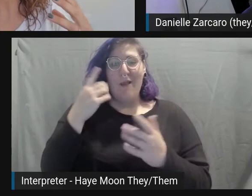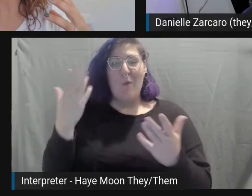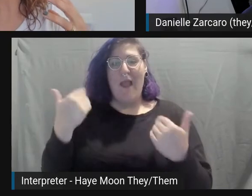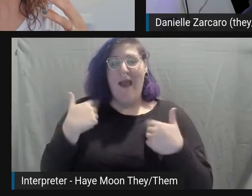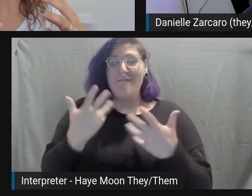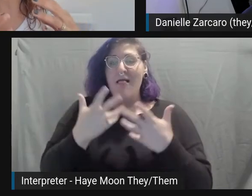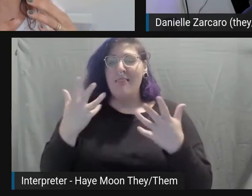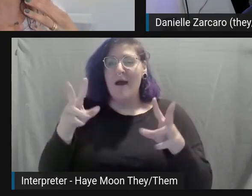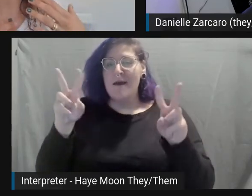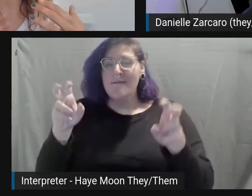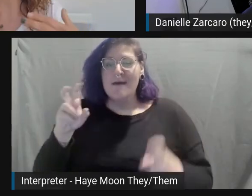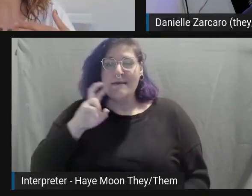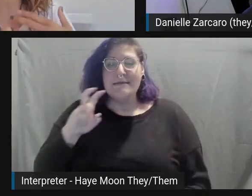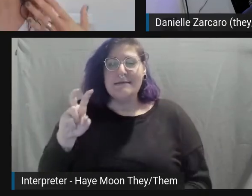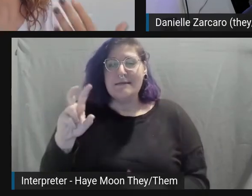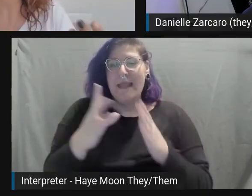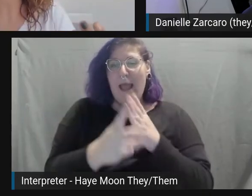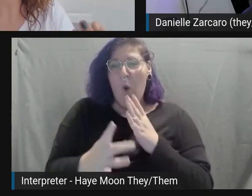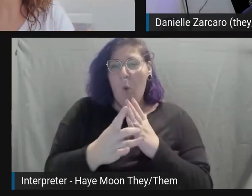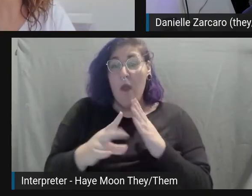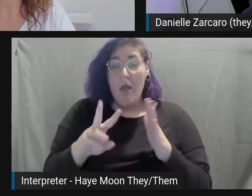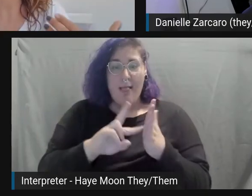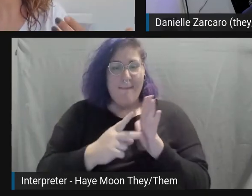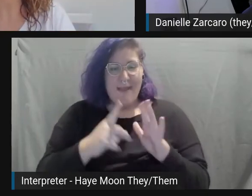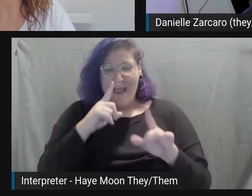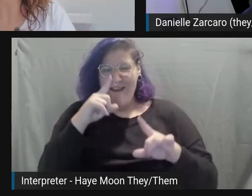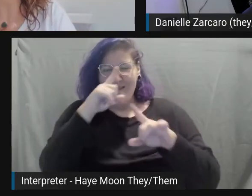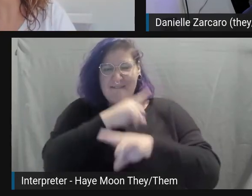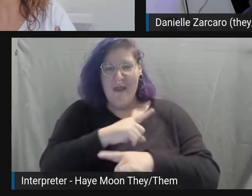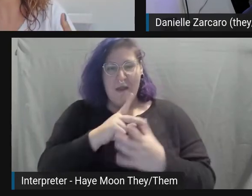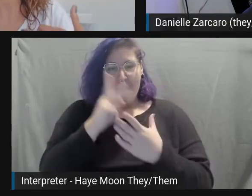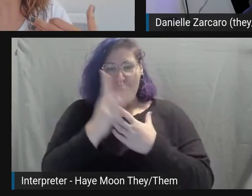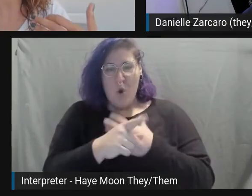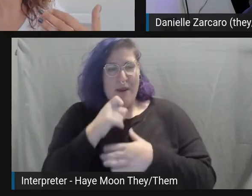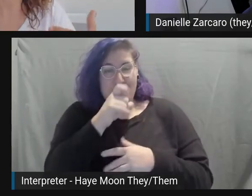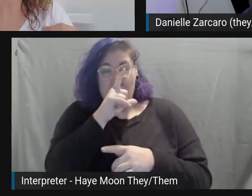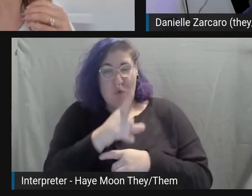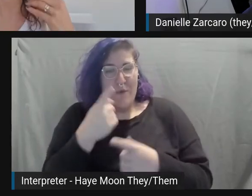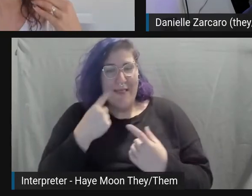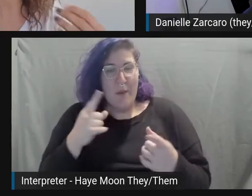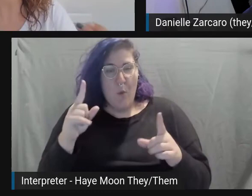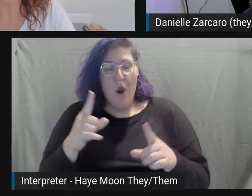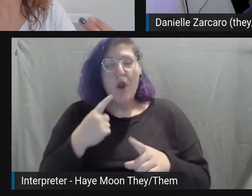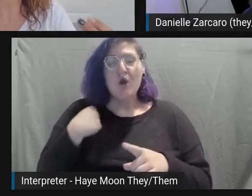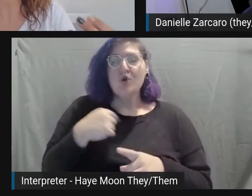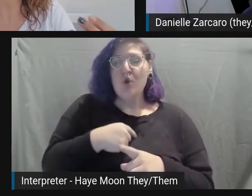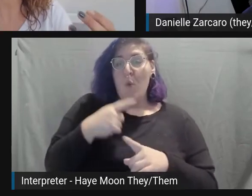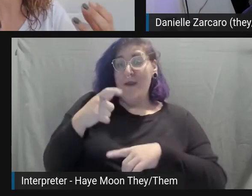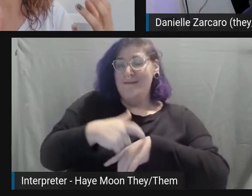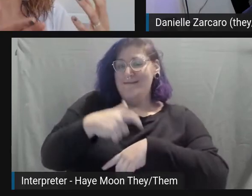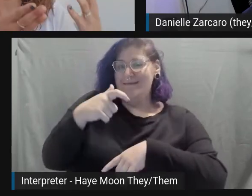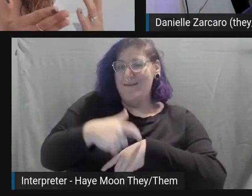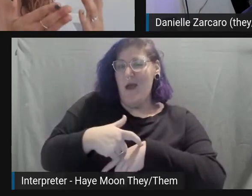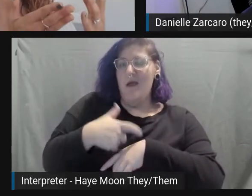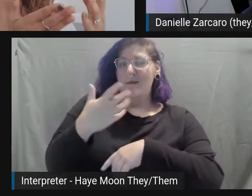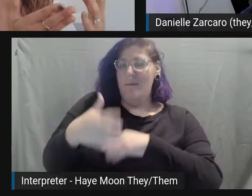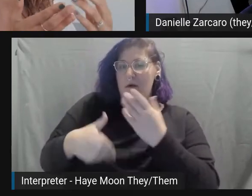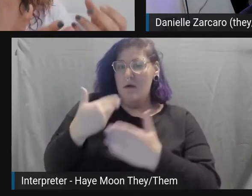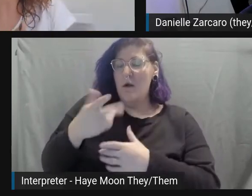and it's taken us enough time to research and develop and come out with something that really speaks to the accessibility world.